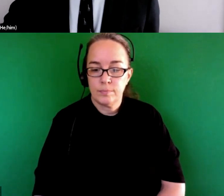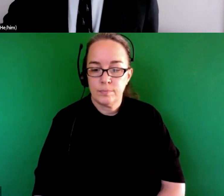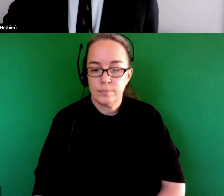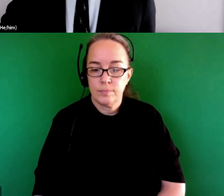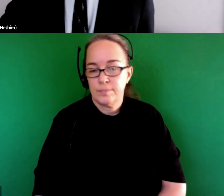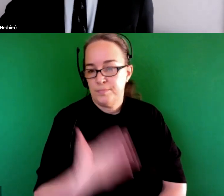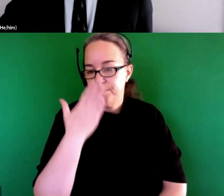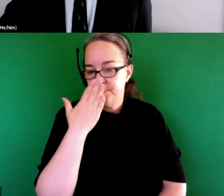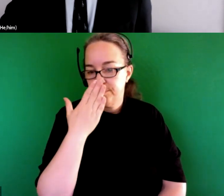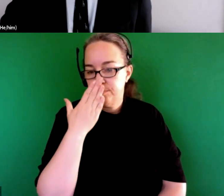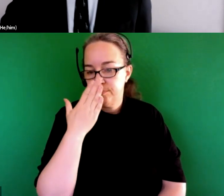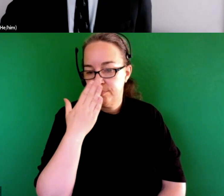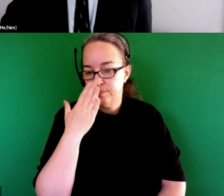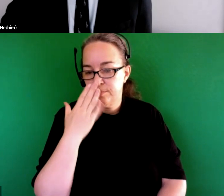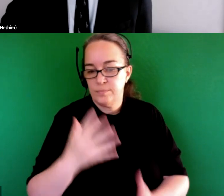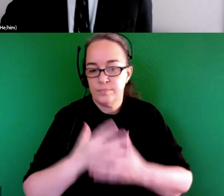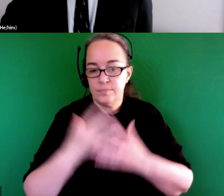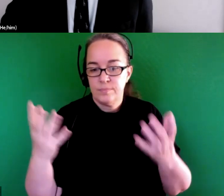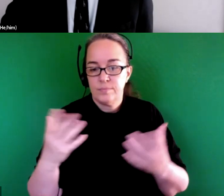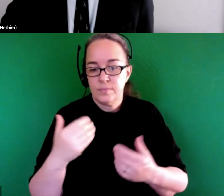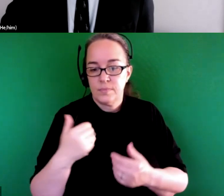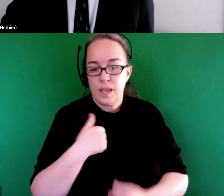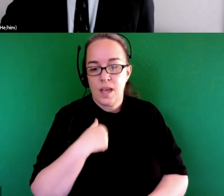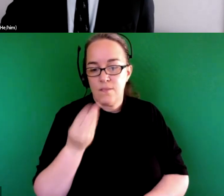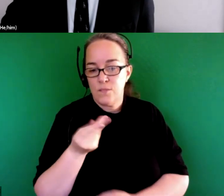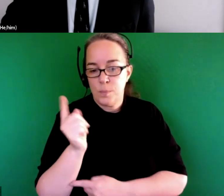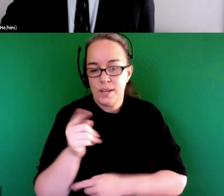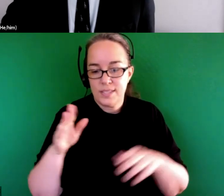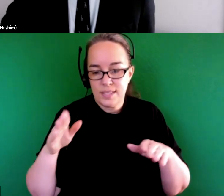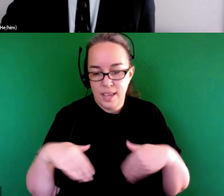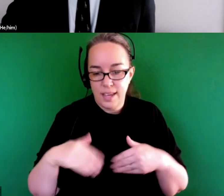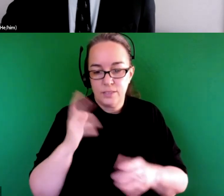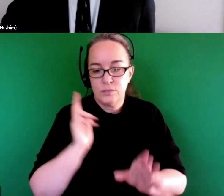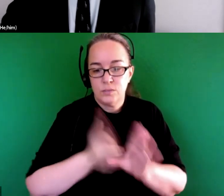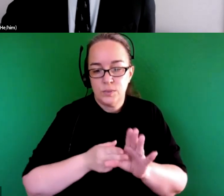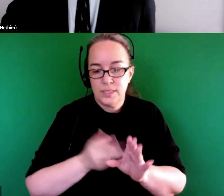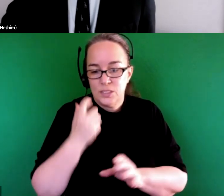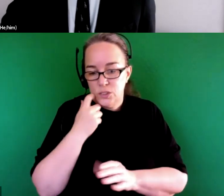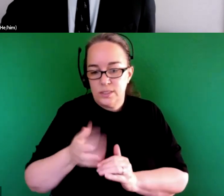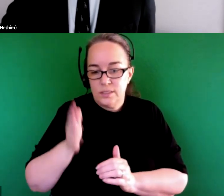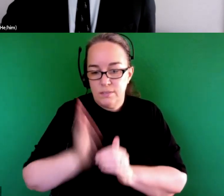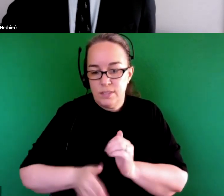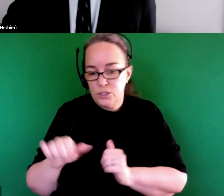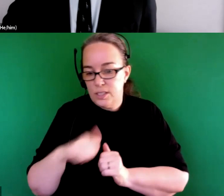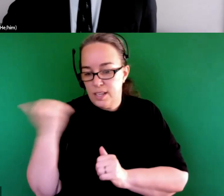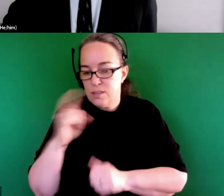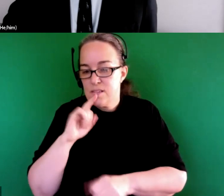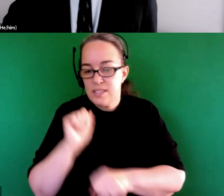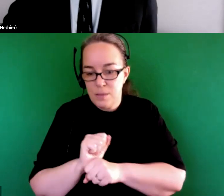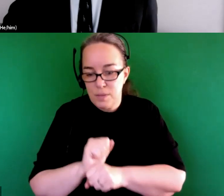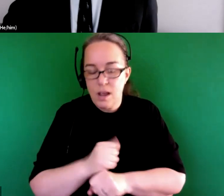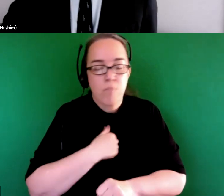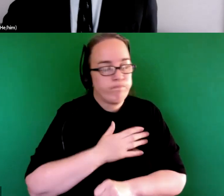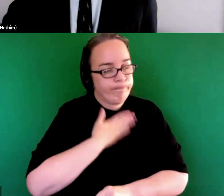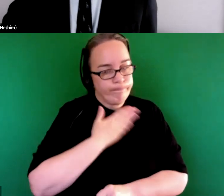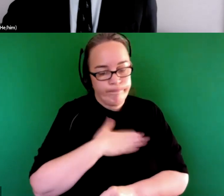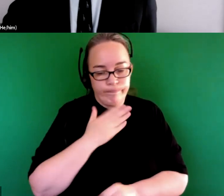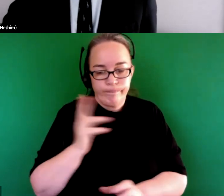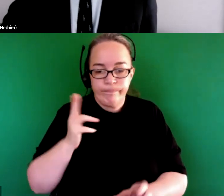Dr. Elsa Villarino: Thank you very much less a few minutes late joining just finishing another assignment but i'm so happy to be here.